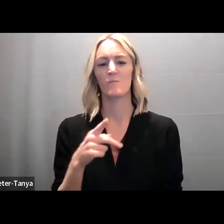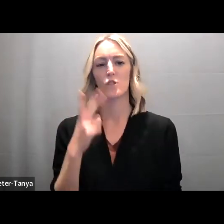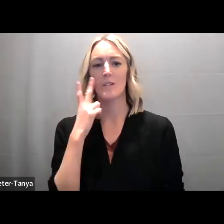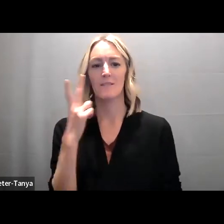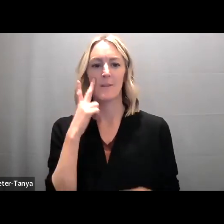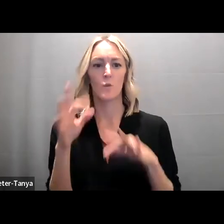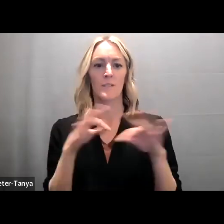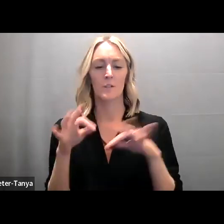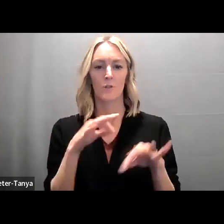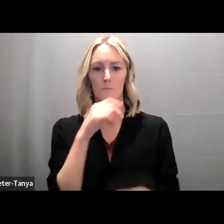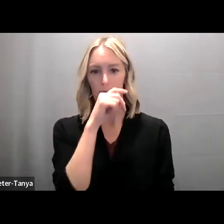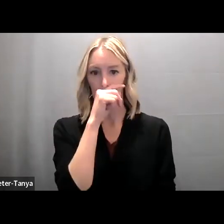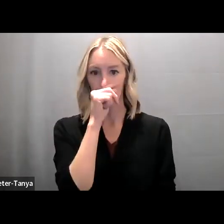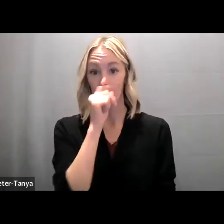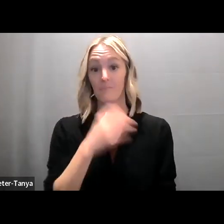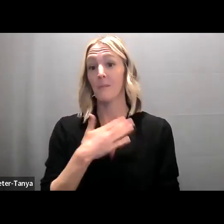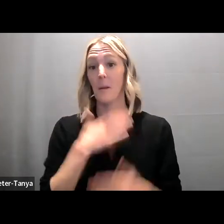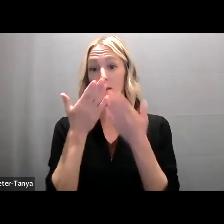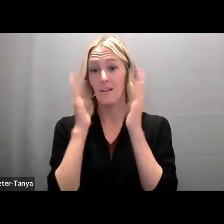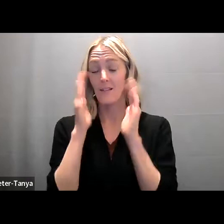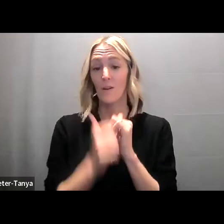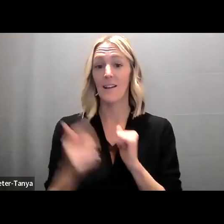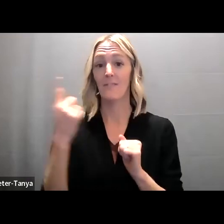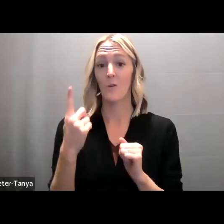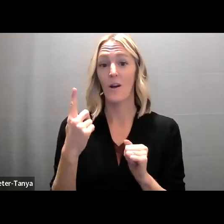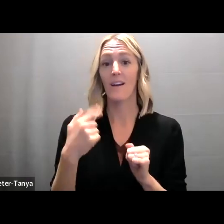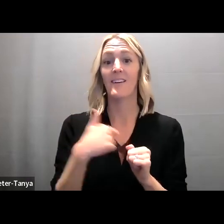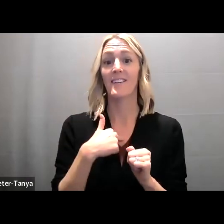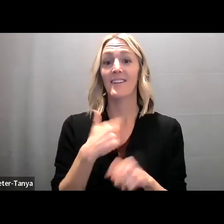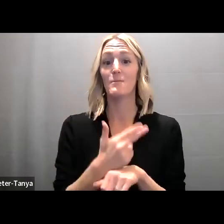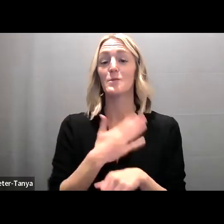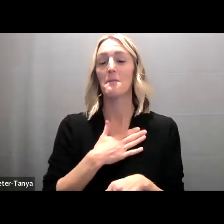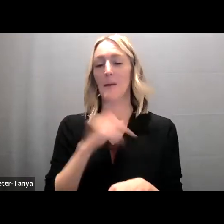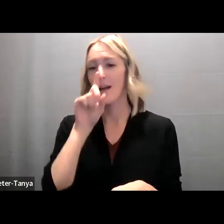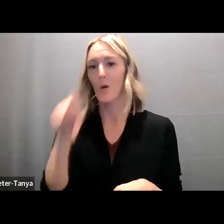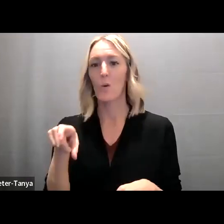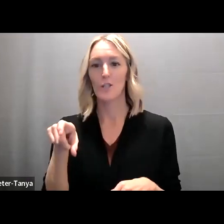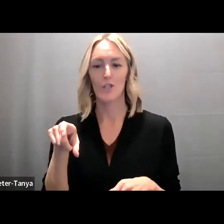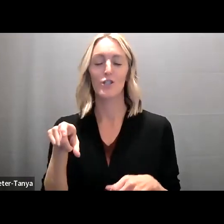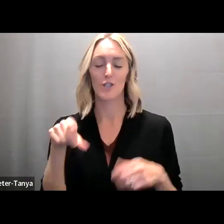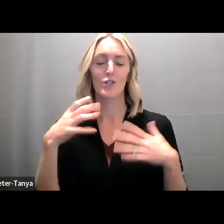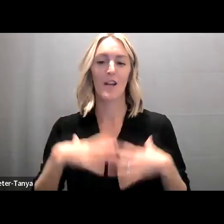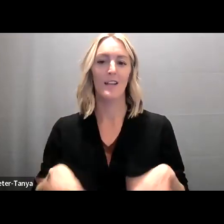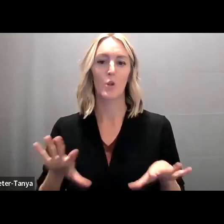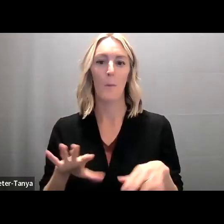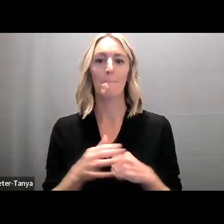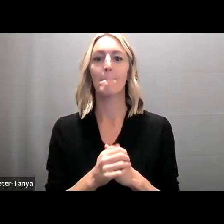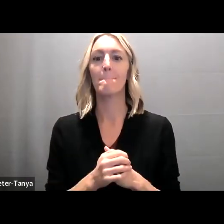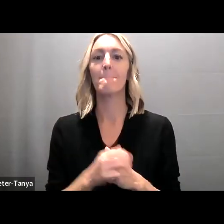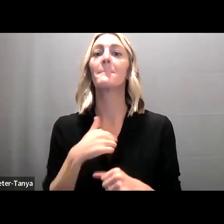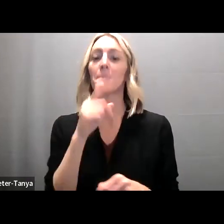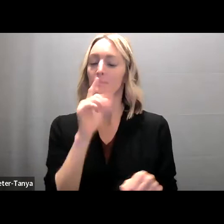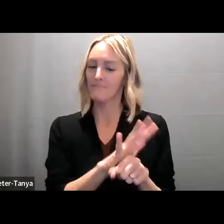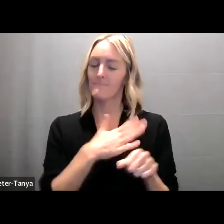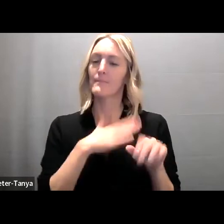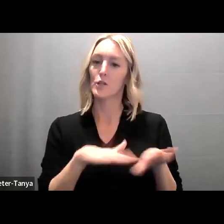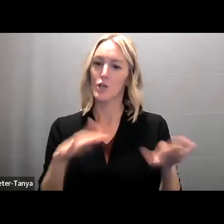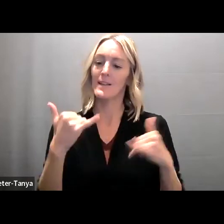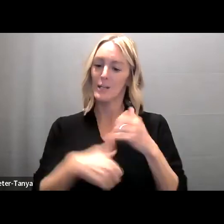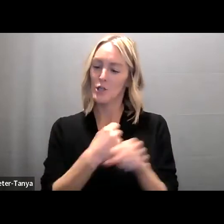Kathy I'm comically in my witch I committed to my children I would dress up this year